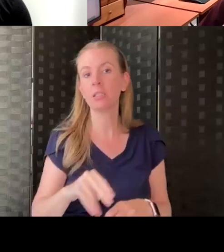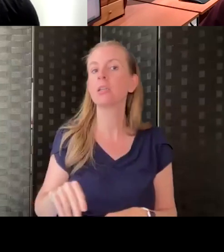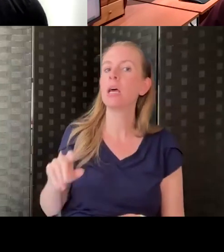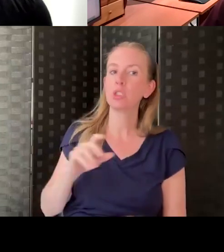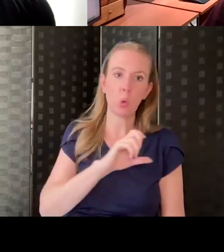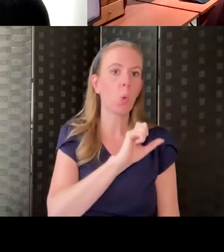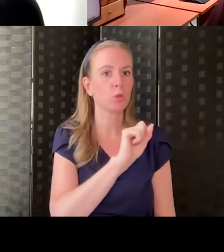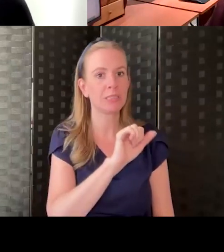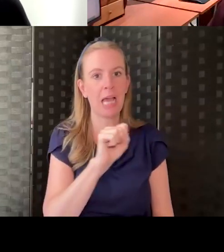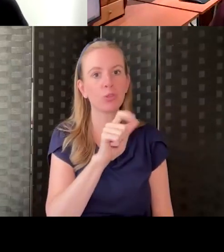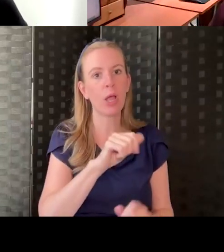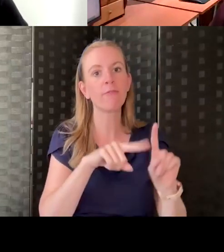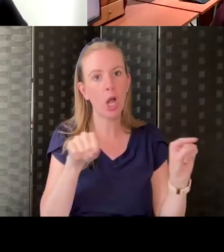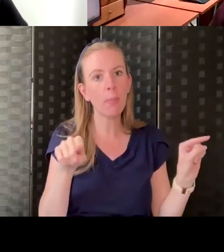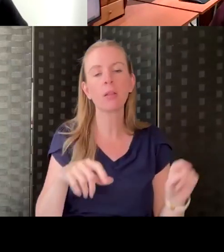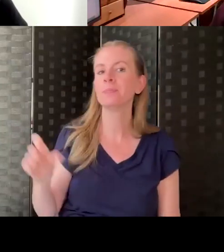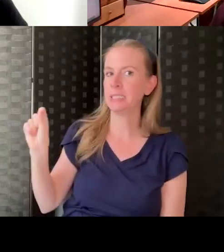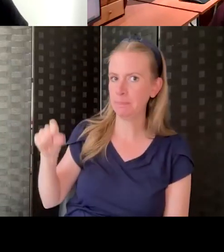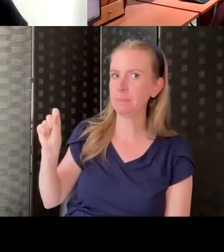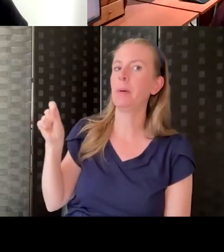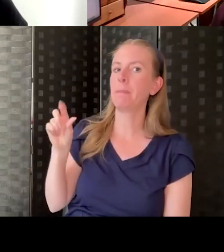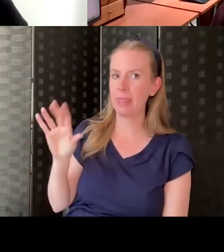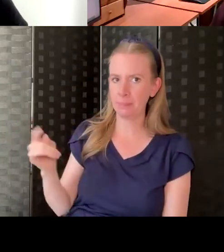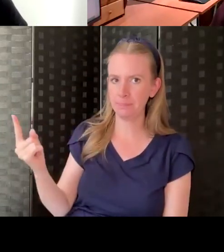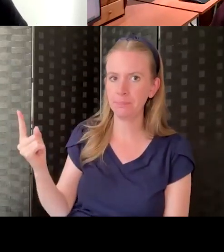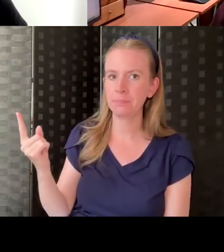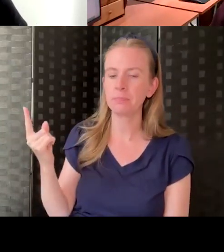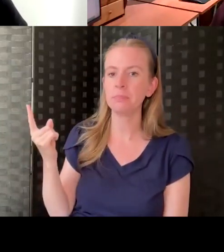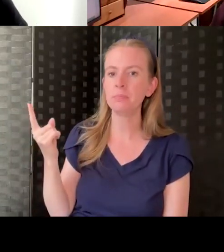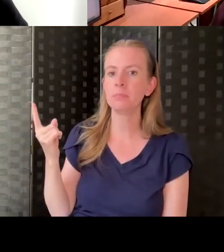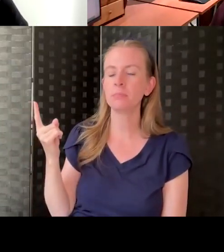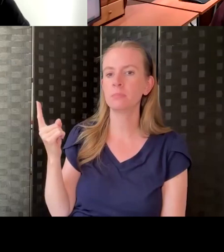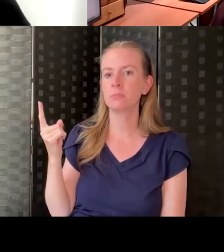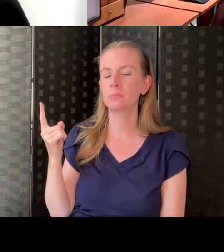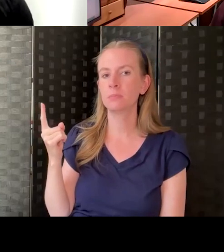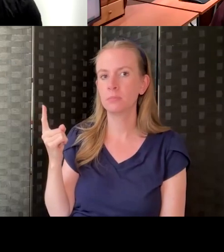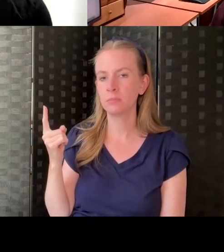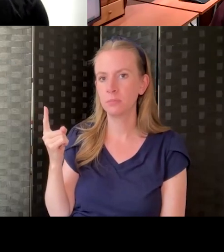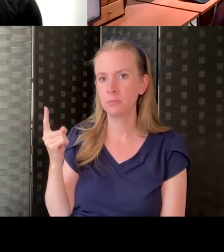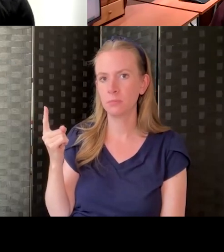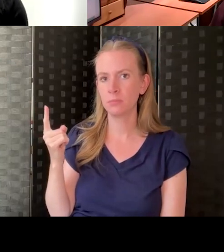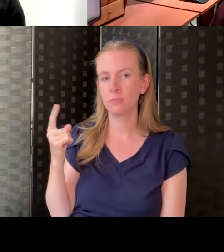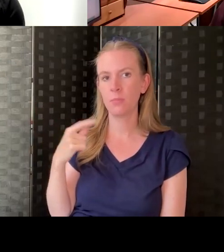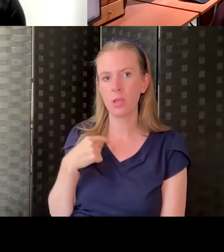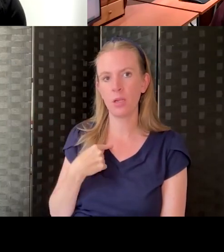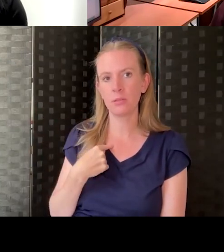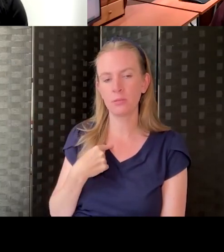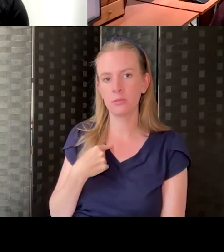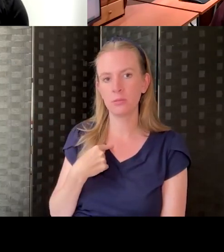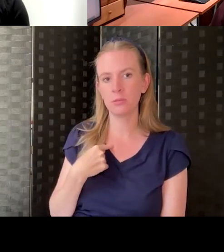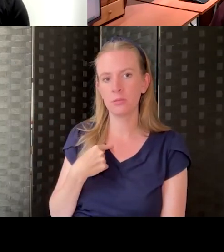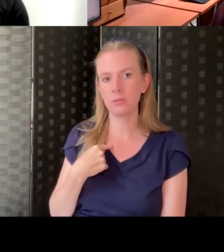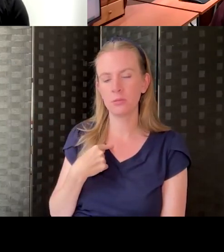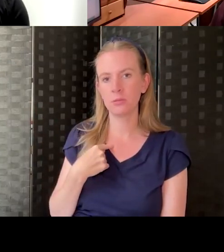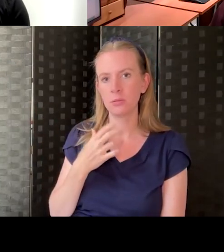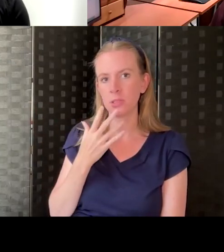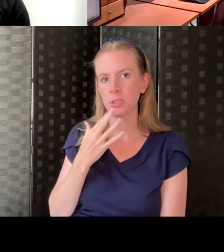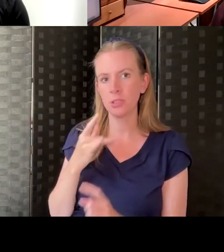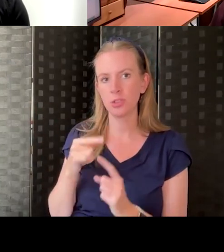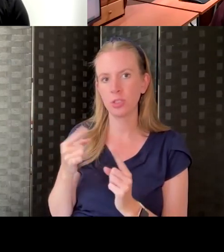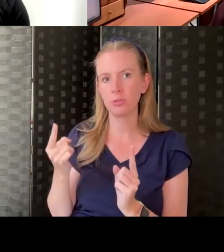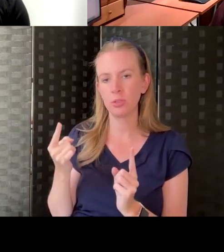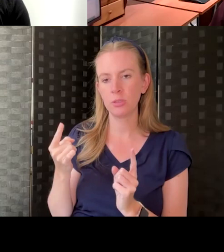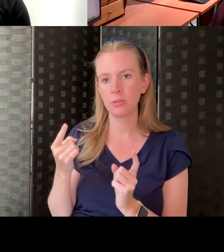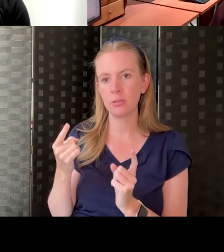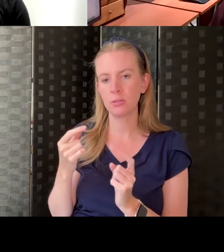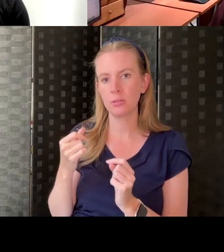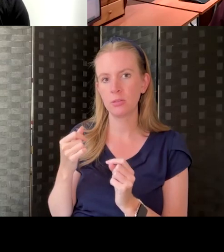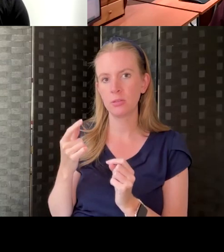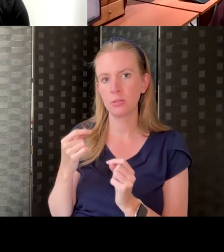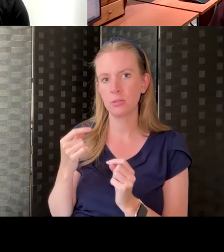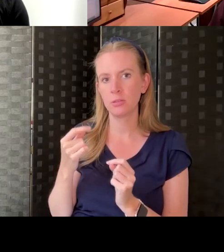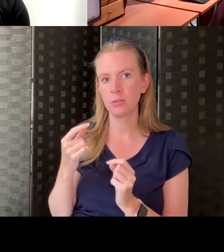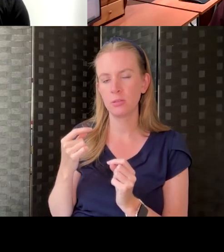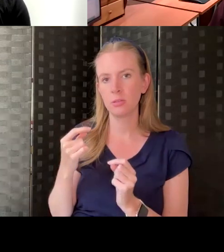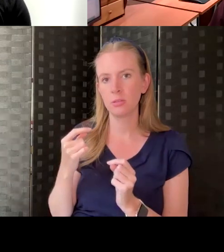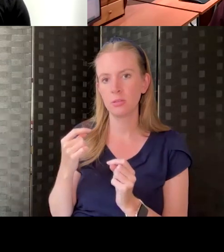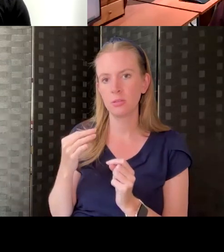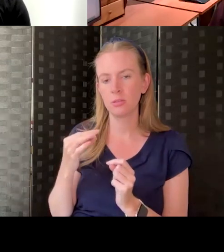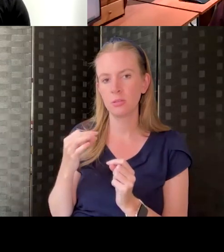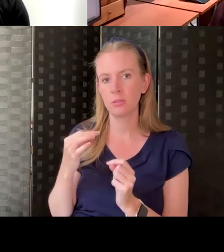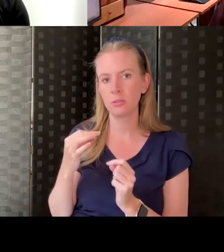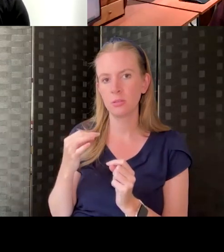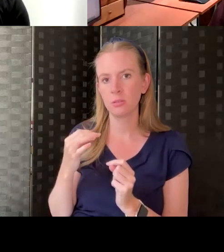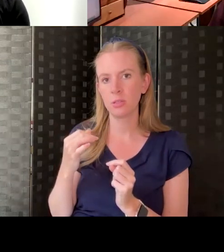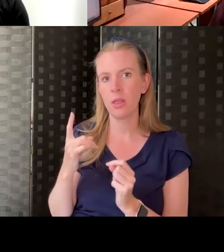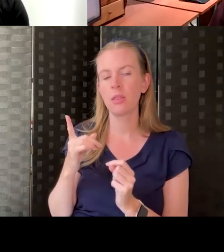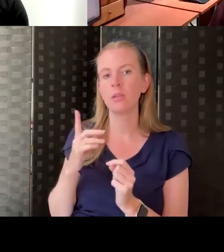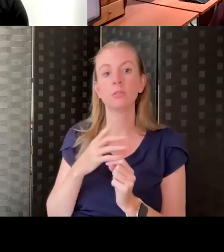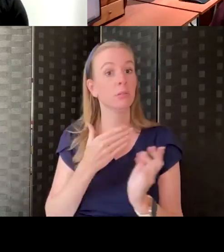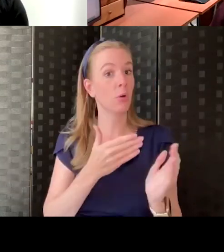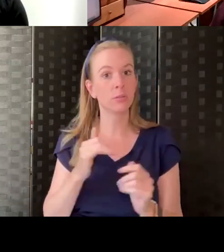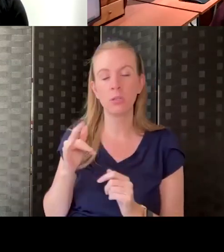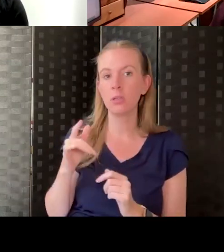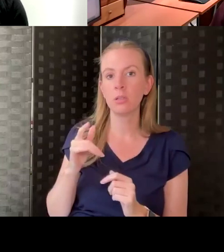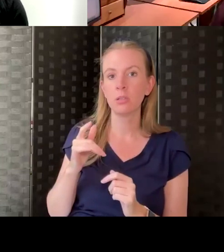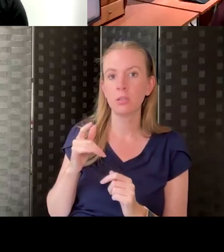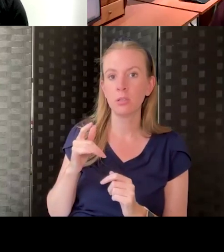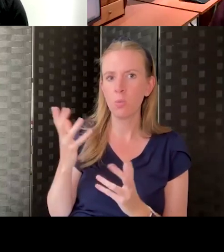Homer: That's what it was. I am color contrast -- what we sang?